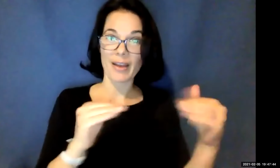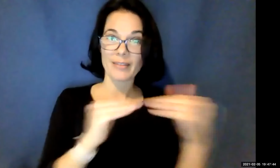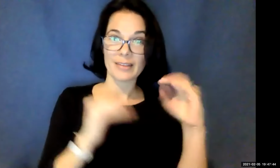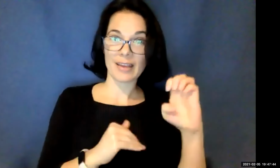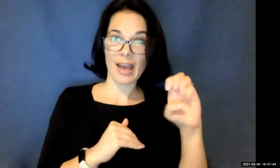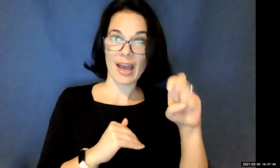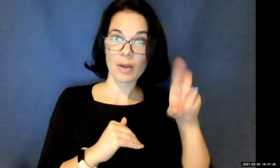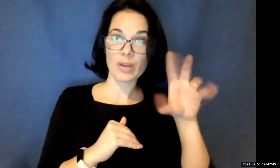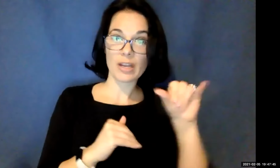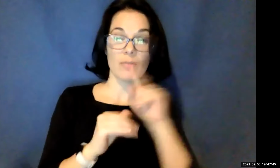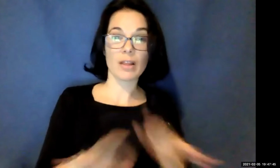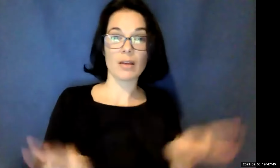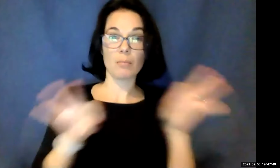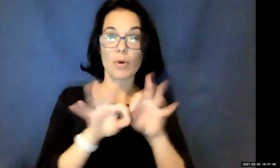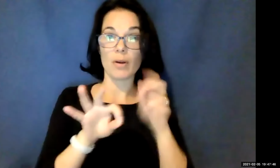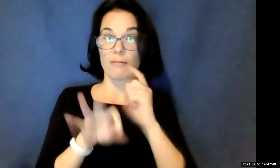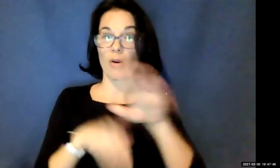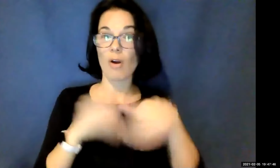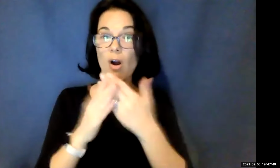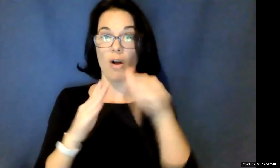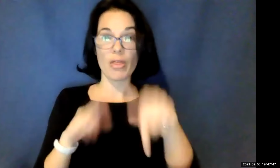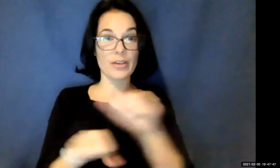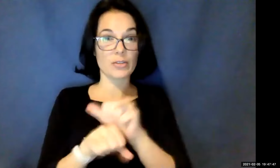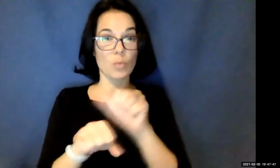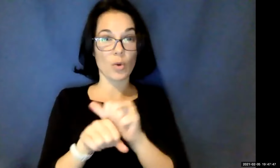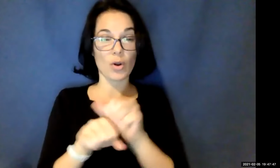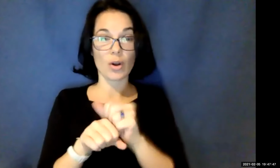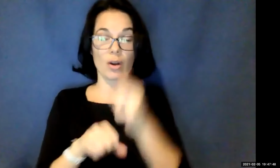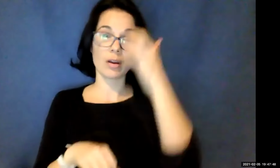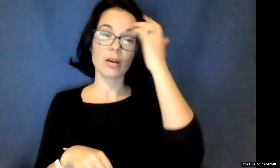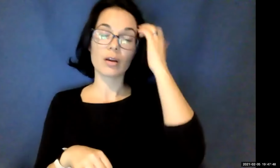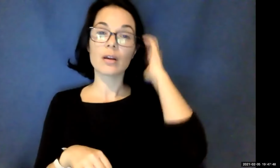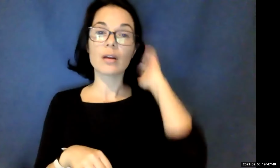We know that equity, there’s many lenses and ways you can look at equity, right.